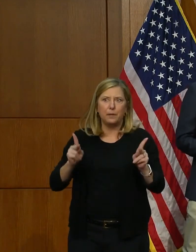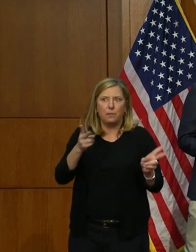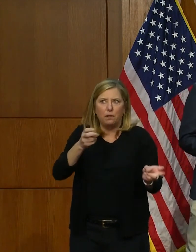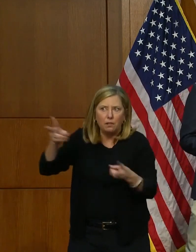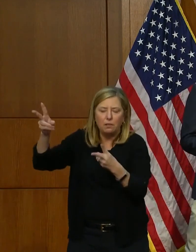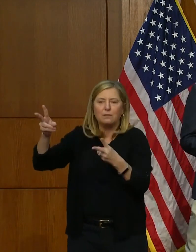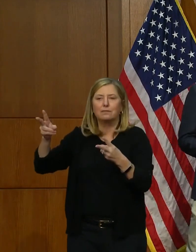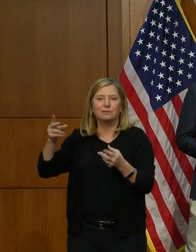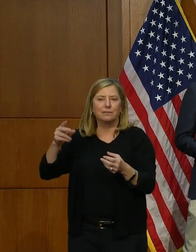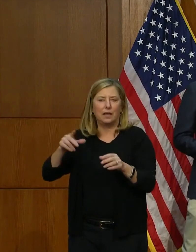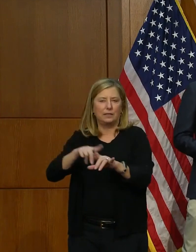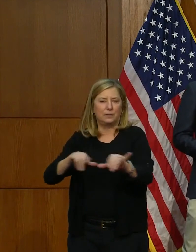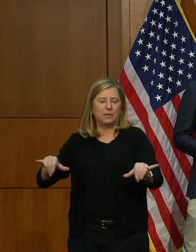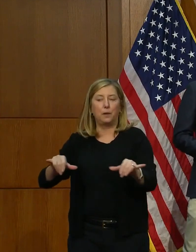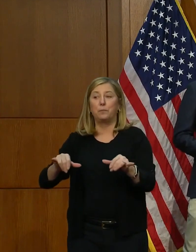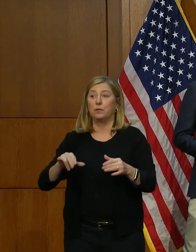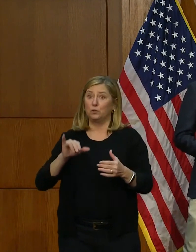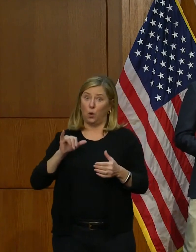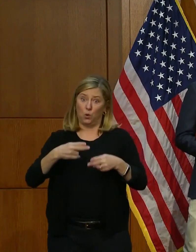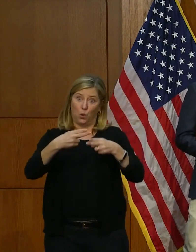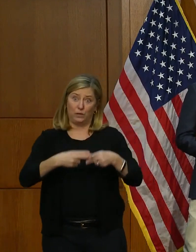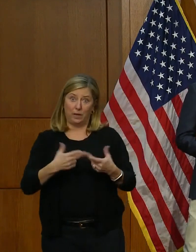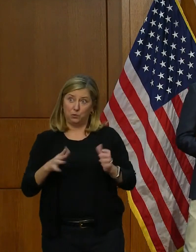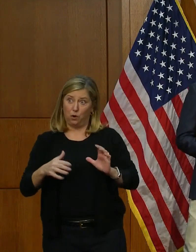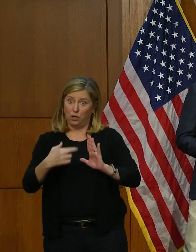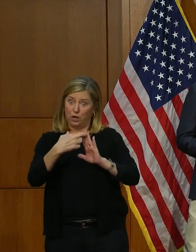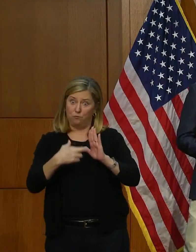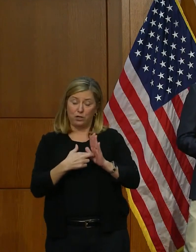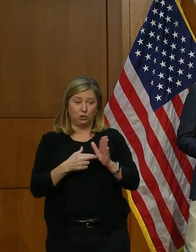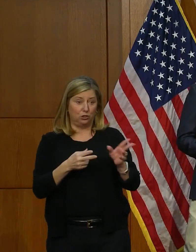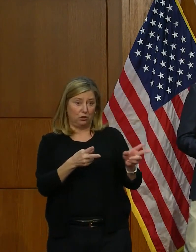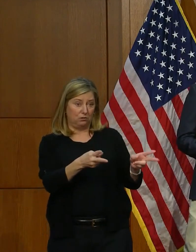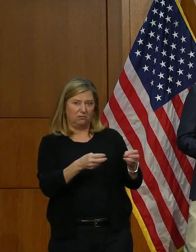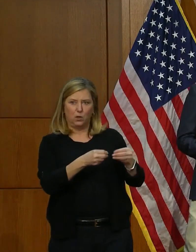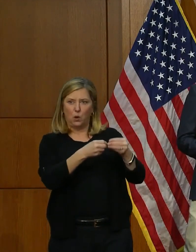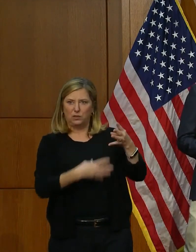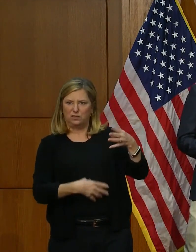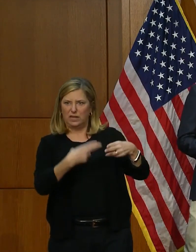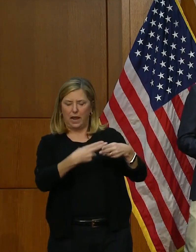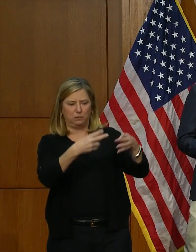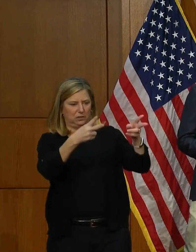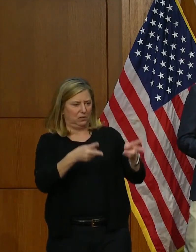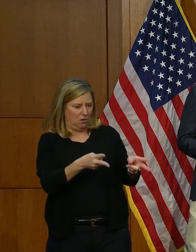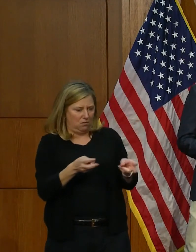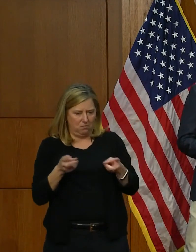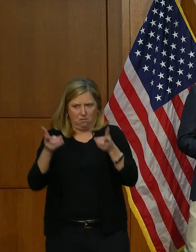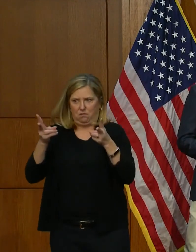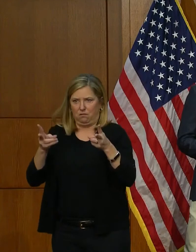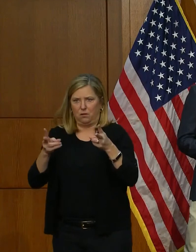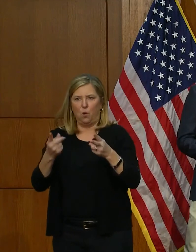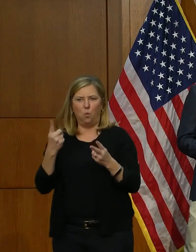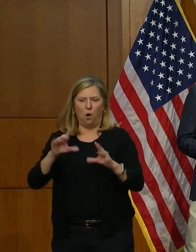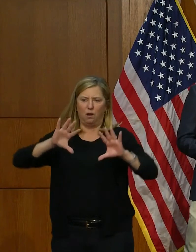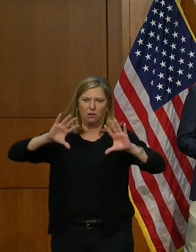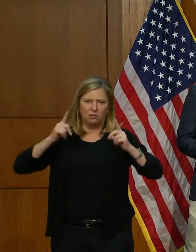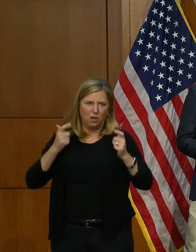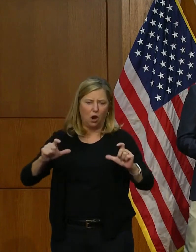LOADING. SO WHEN WE PULL NAMES OUT OF OUR PRE REGISTRATION SYSTEM, WE PULL THAT INTO A